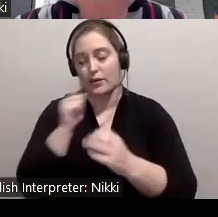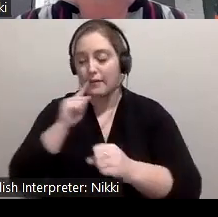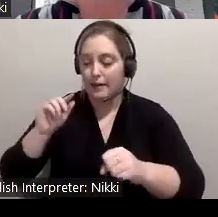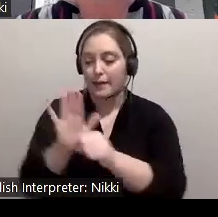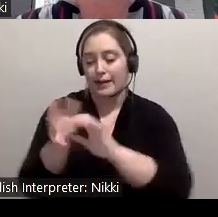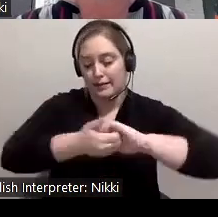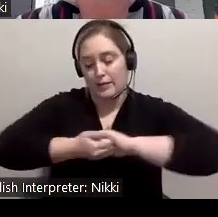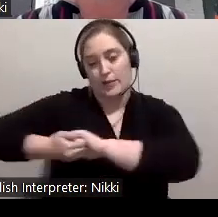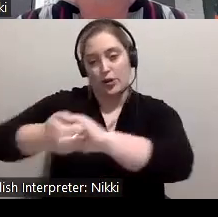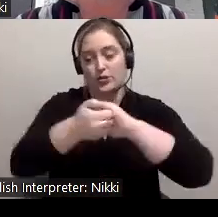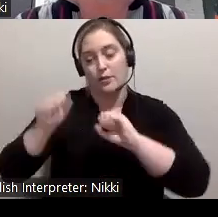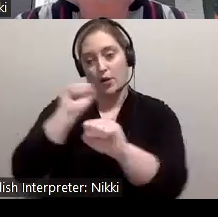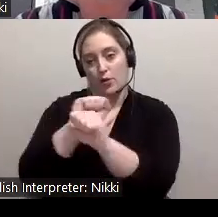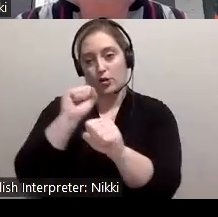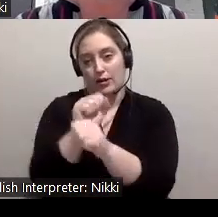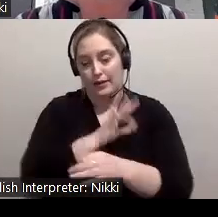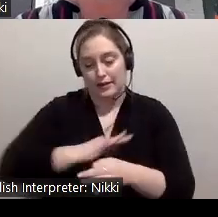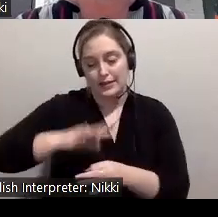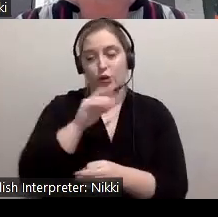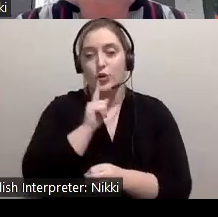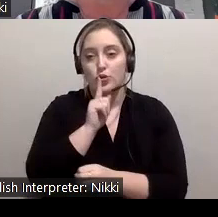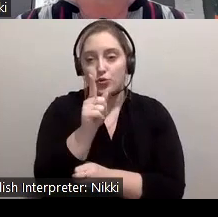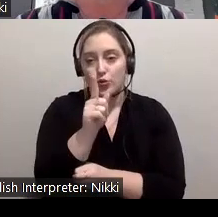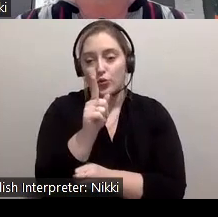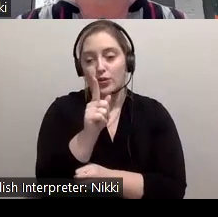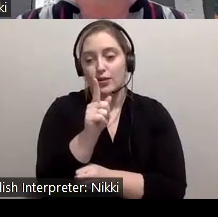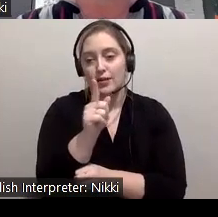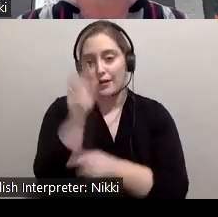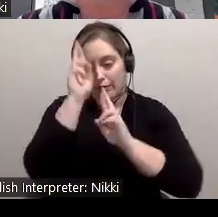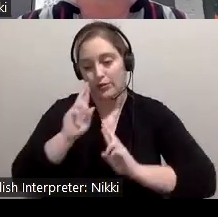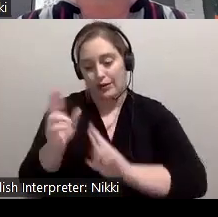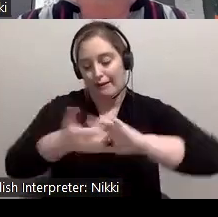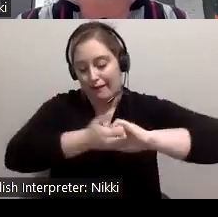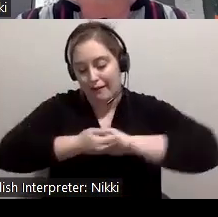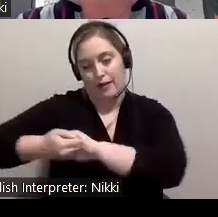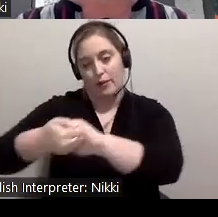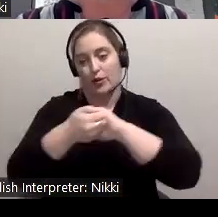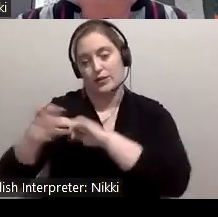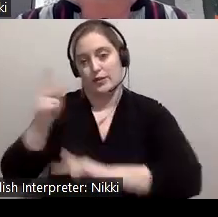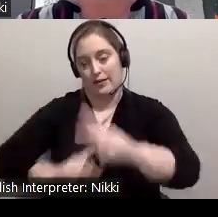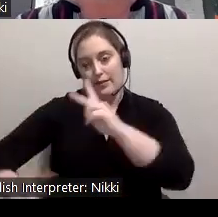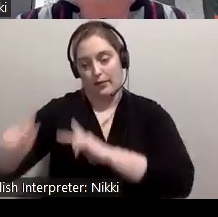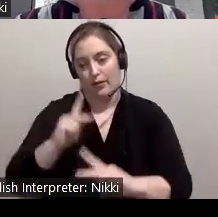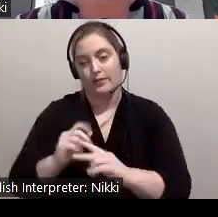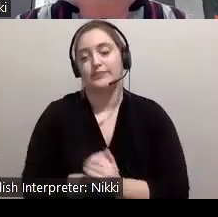communities and a spirit of truth, reconciliation, and collaboration. We recognize that Indigenous people's